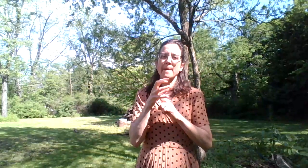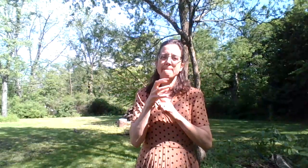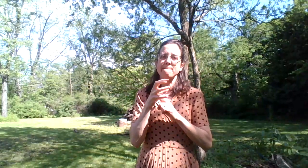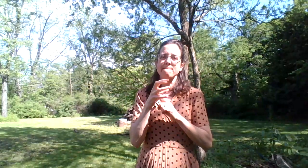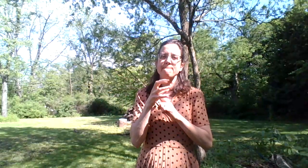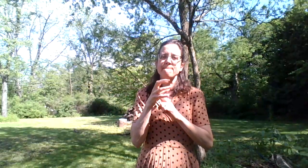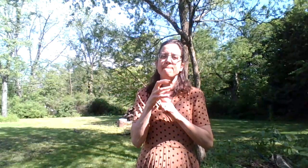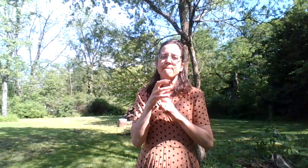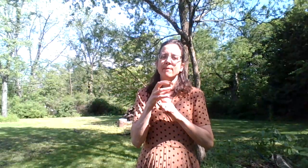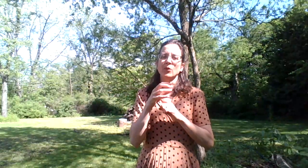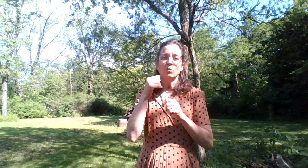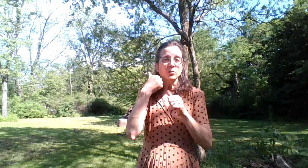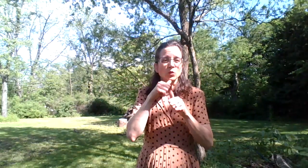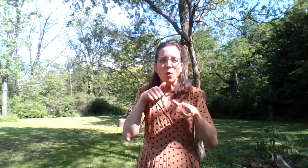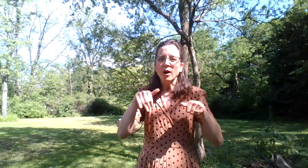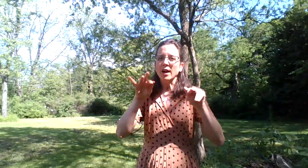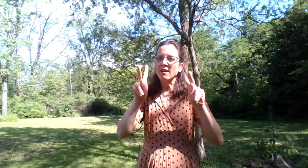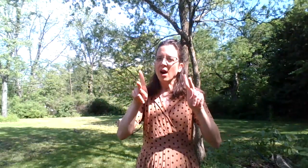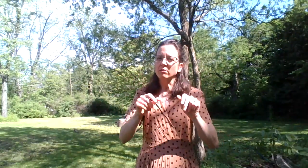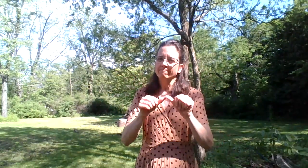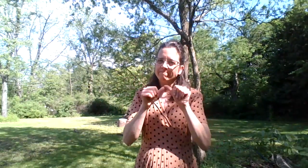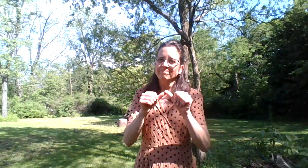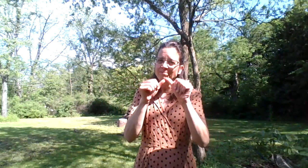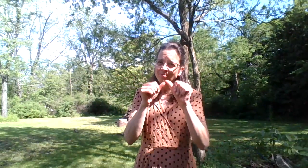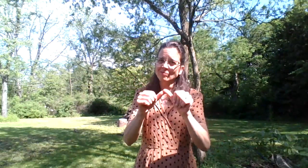Don't give up.